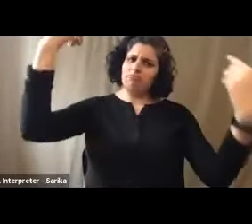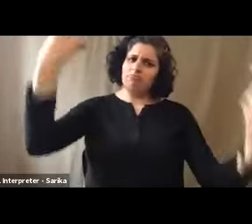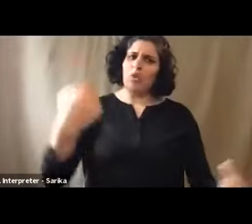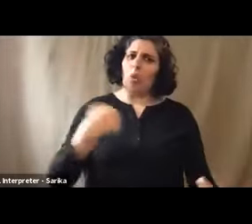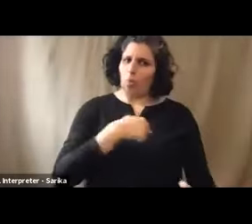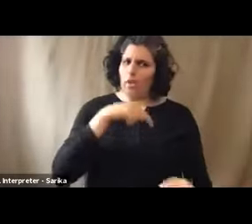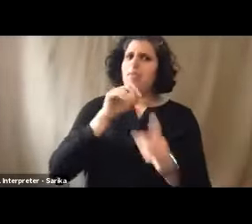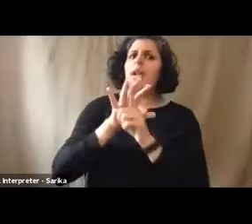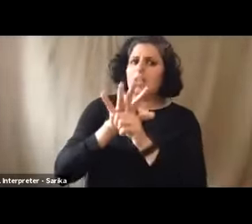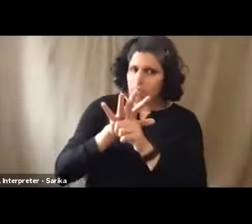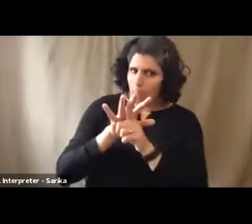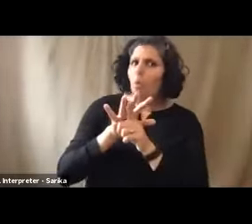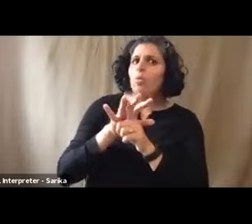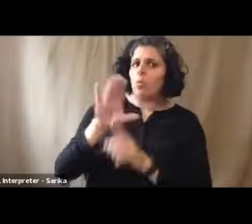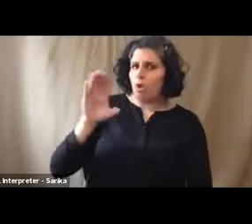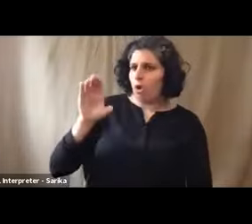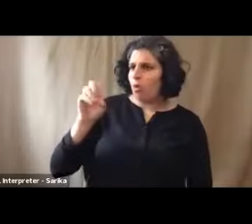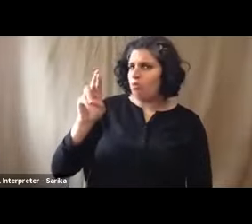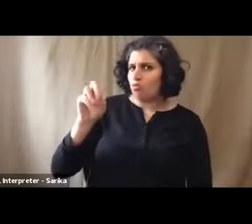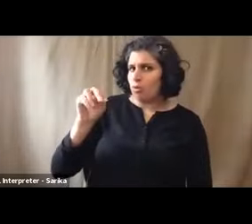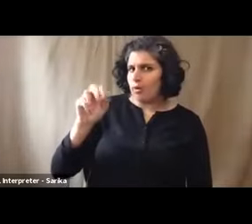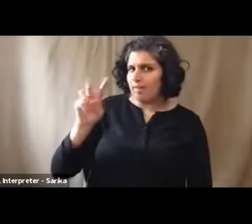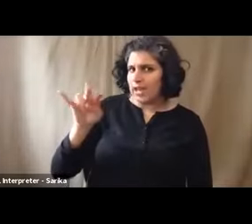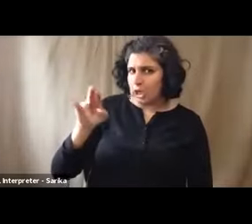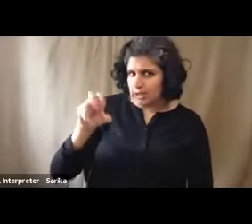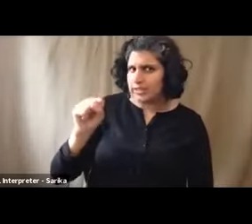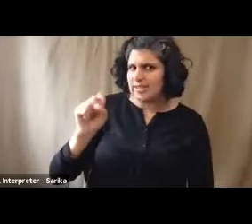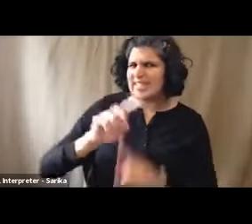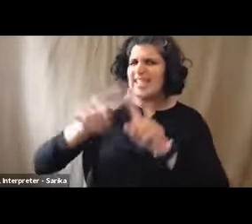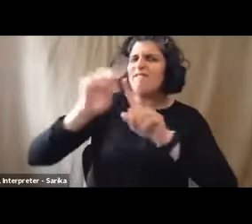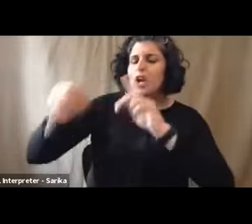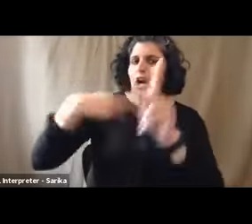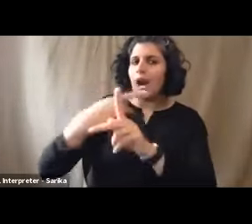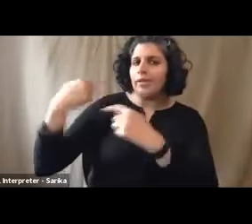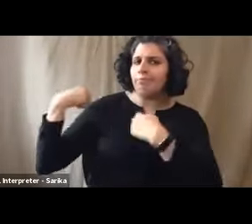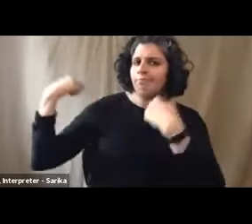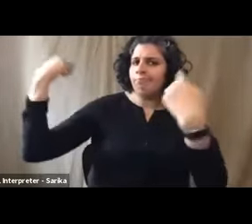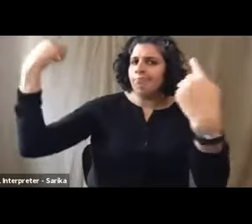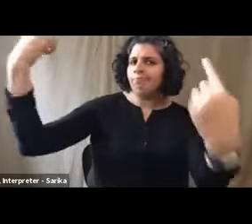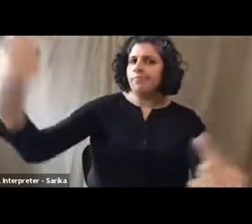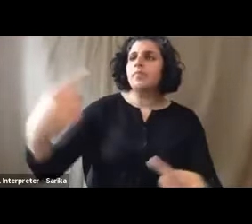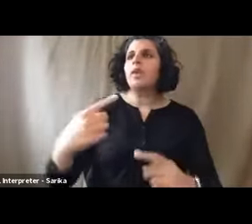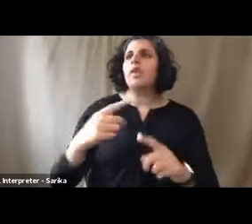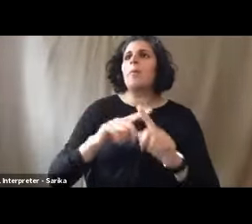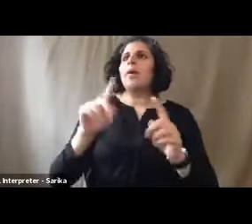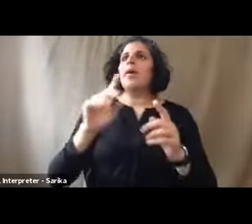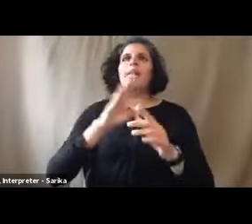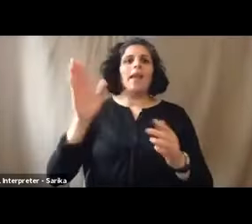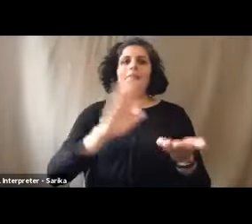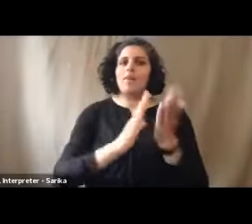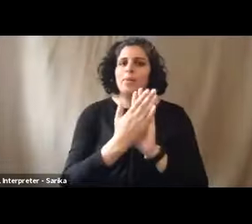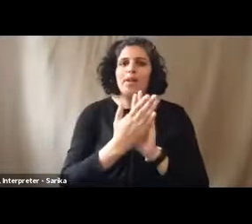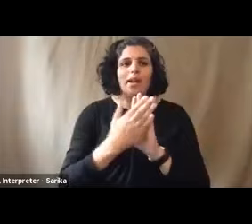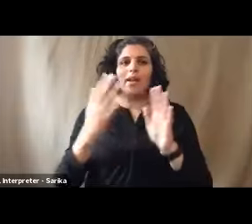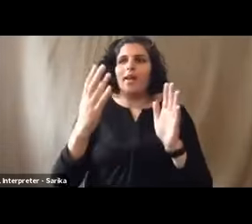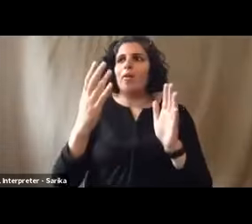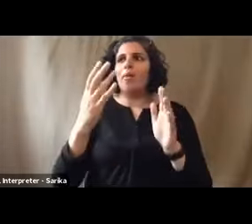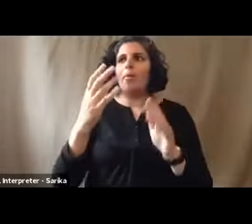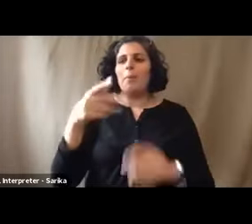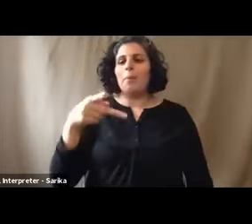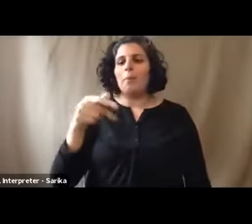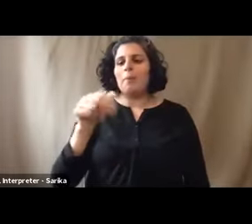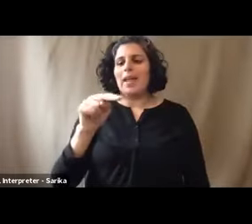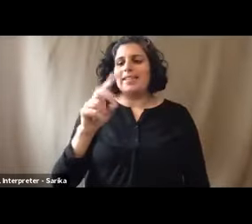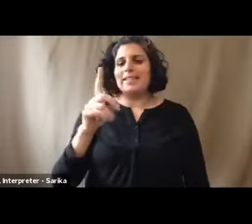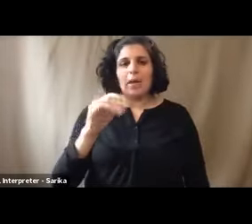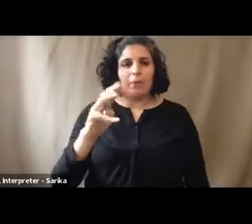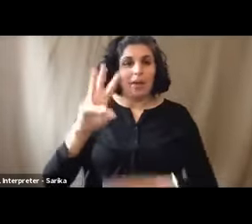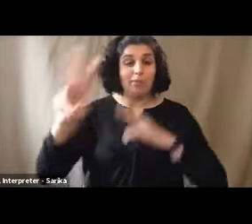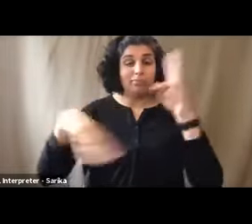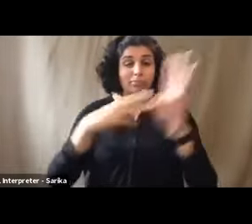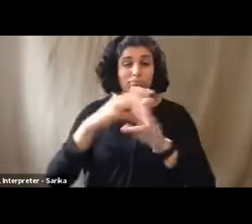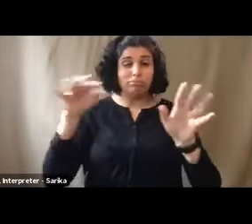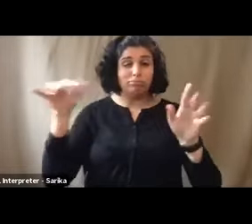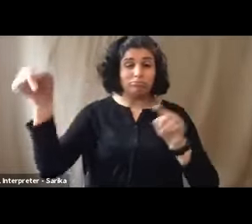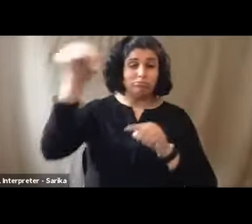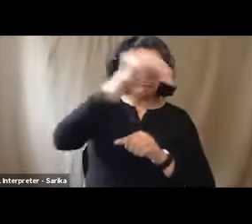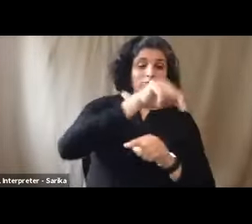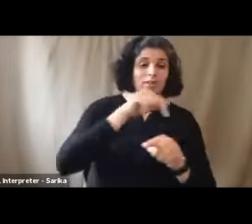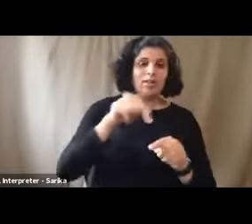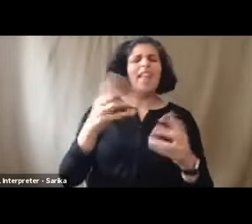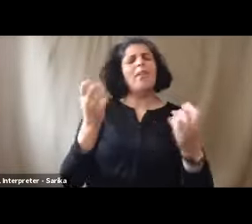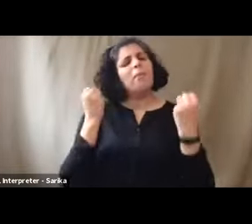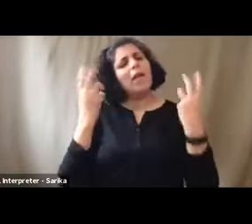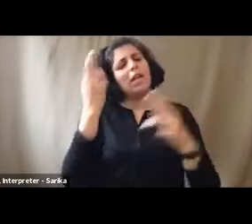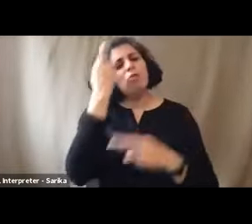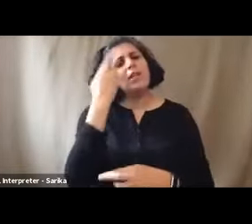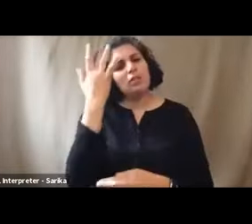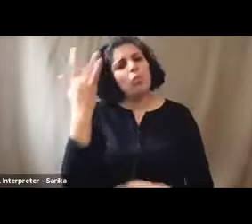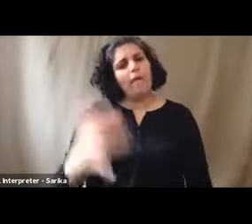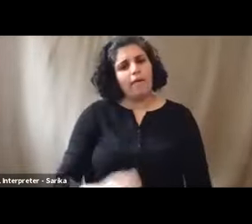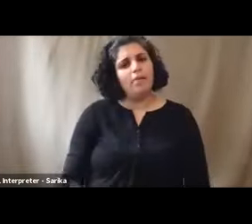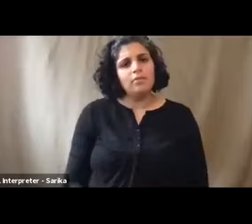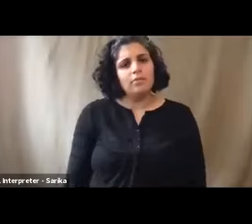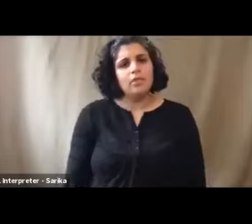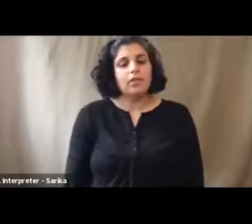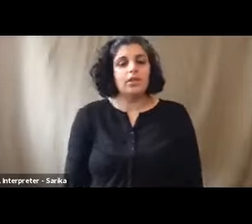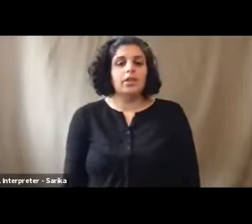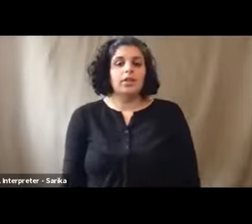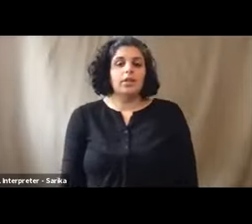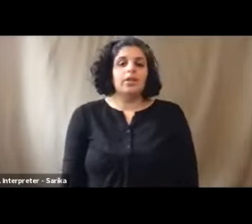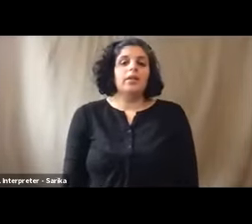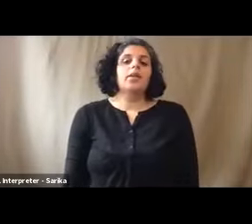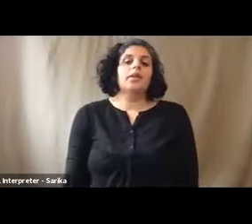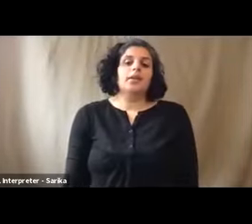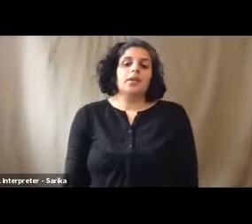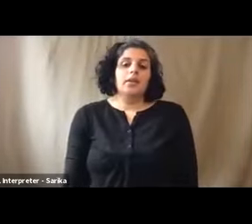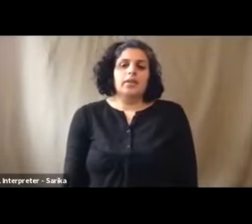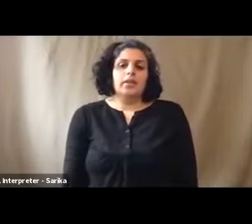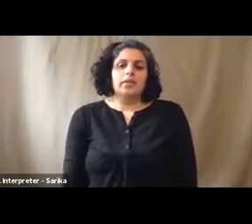of them turn into pandemics like this, and there are a lot of factors that go into that.